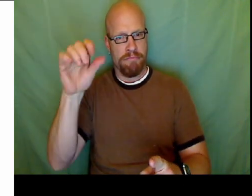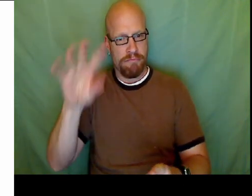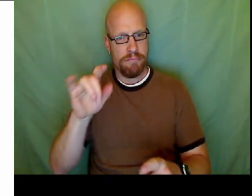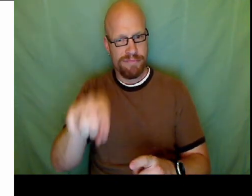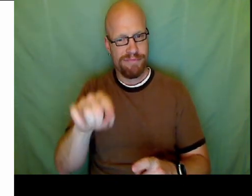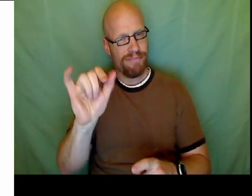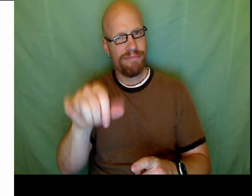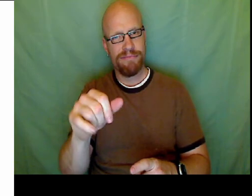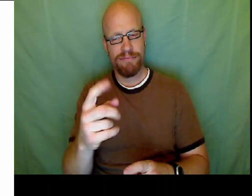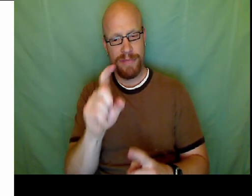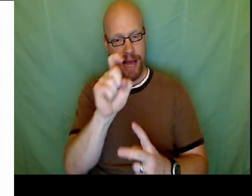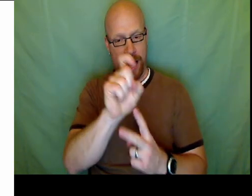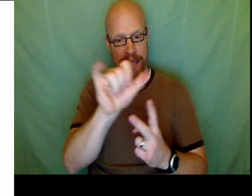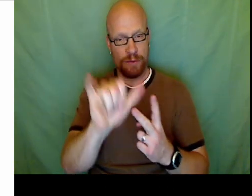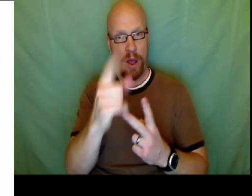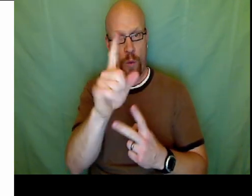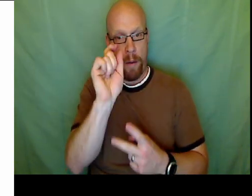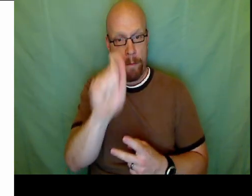So, like we just talked about a minute ago,